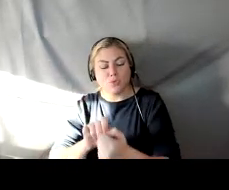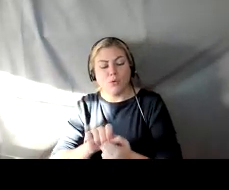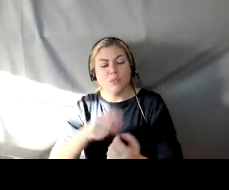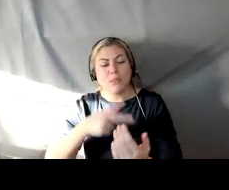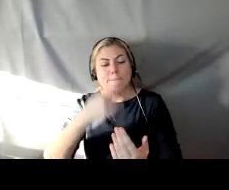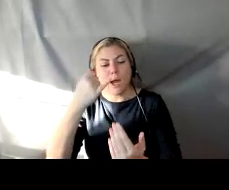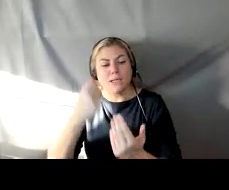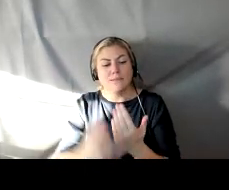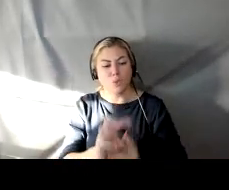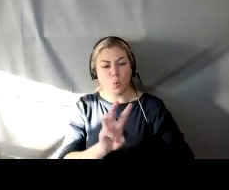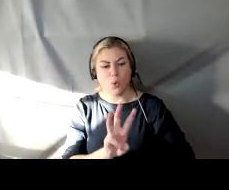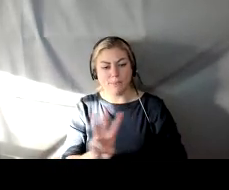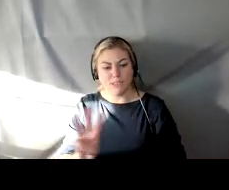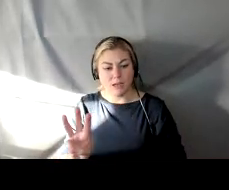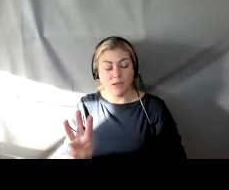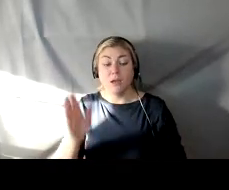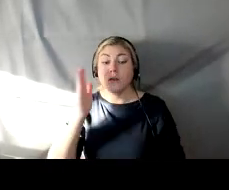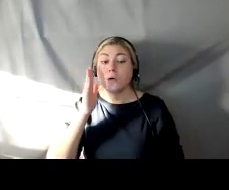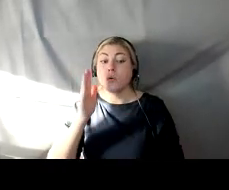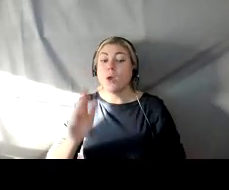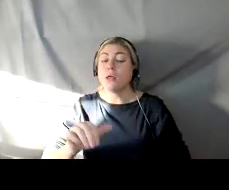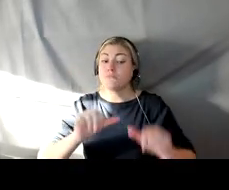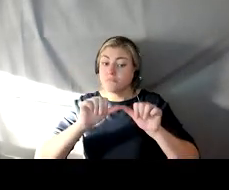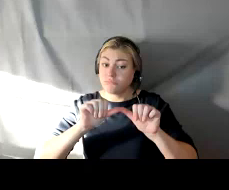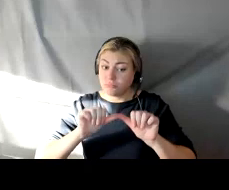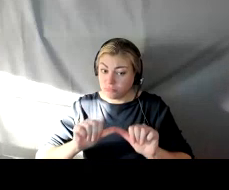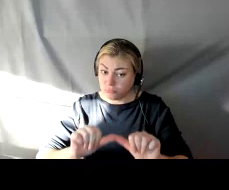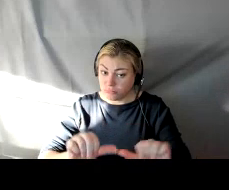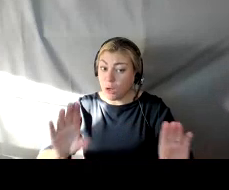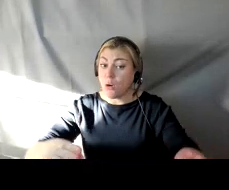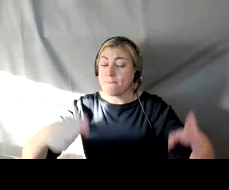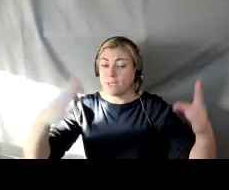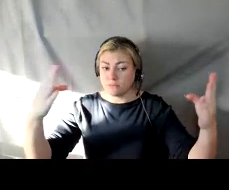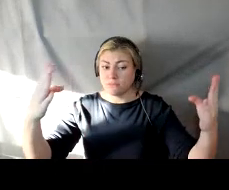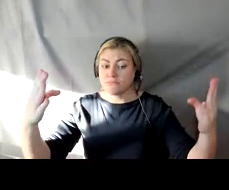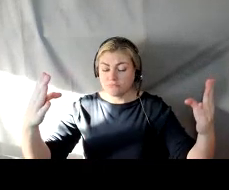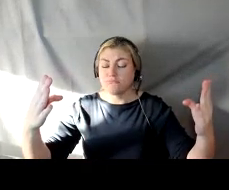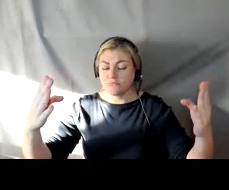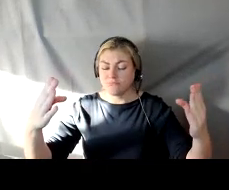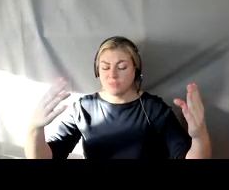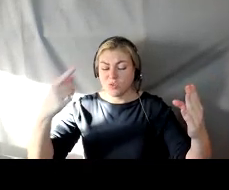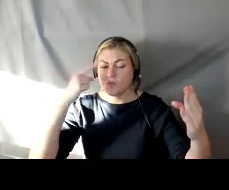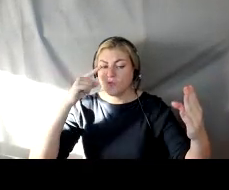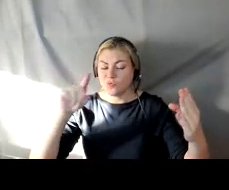will remain open throughout the study. It will, that's where we will provide any updates